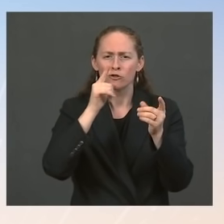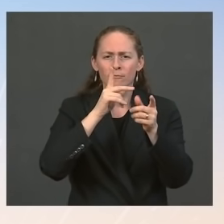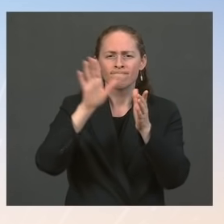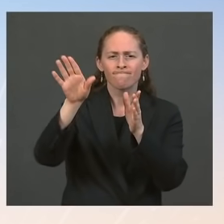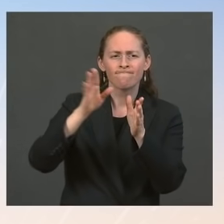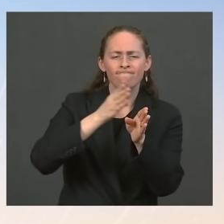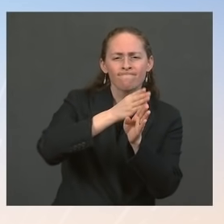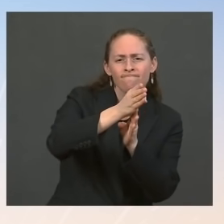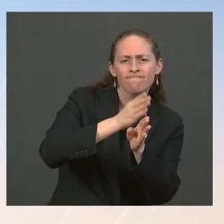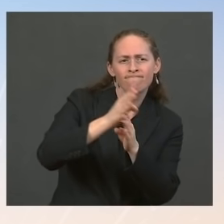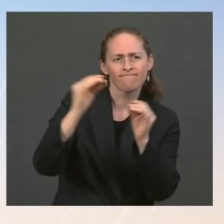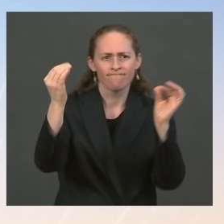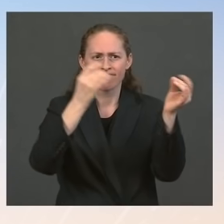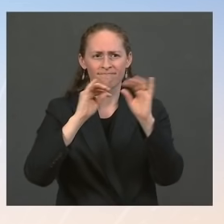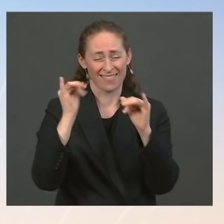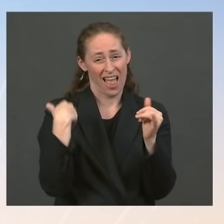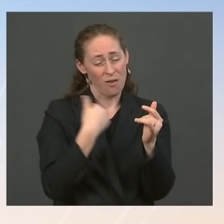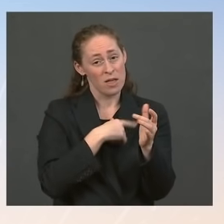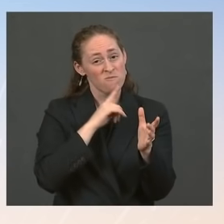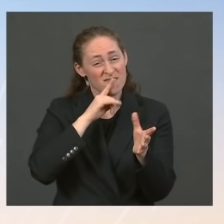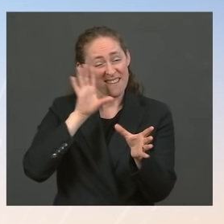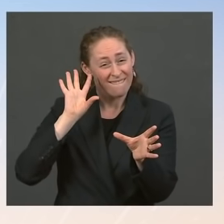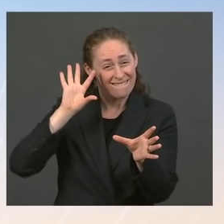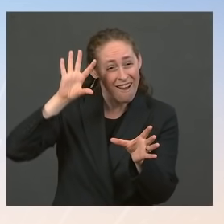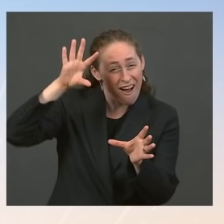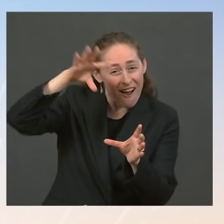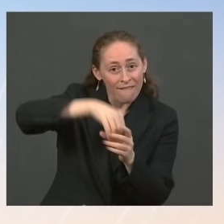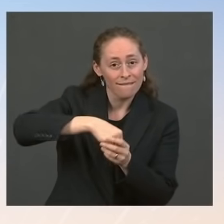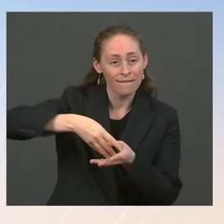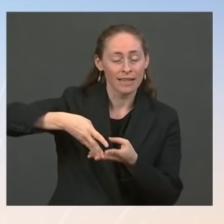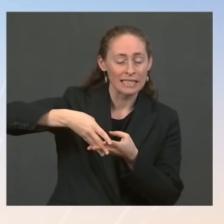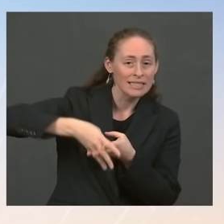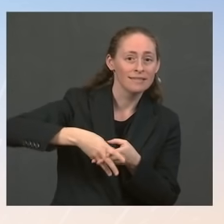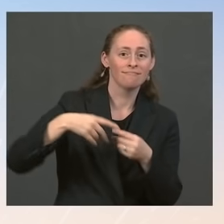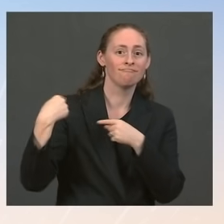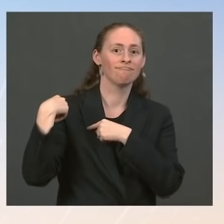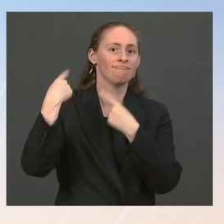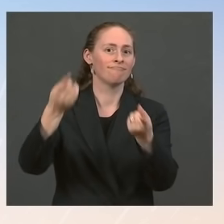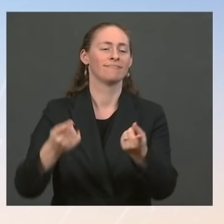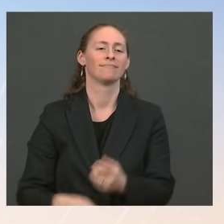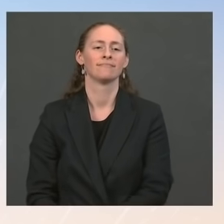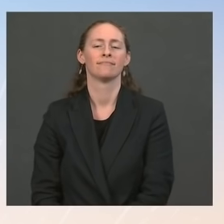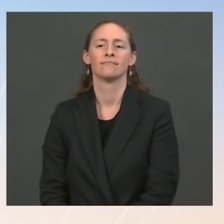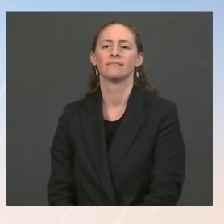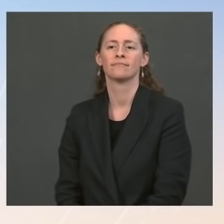we've been focused on over the past few mon- month or so. The Press: One question on a separate matter. The Journal published an investigation today